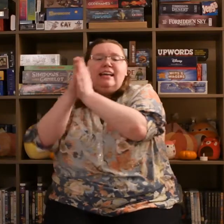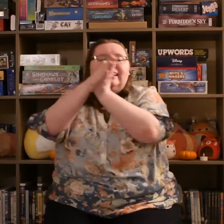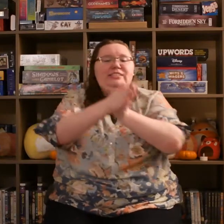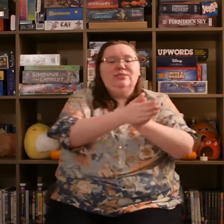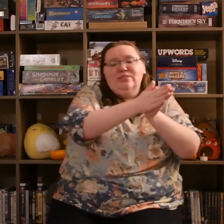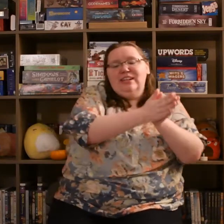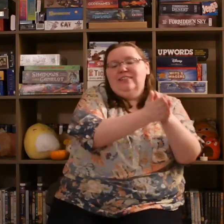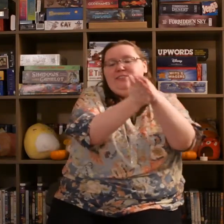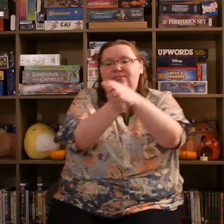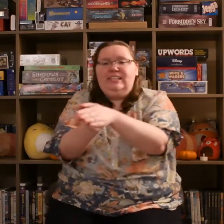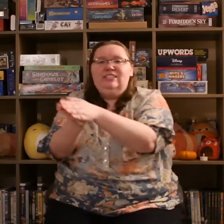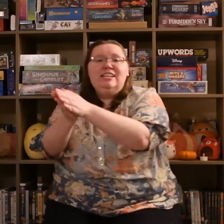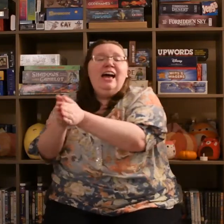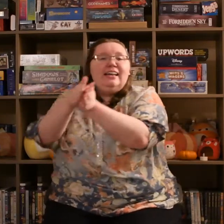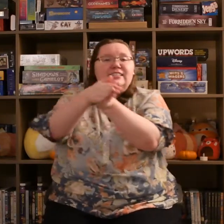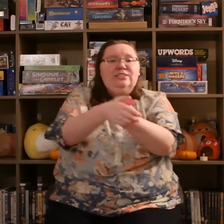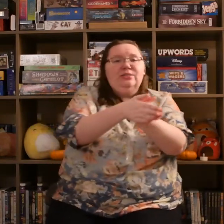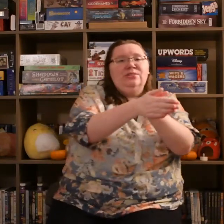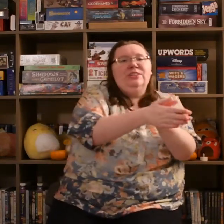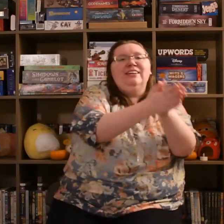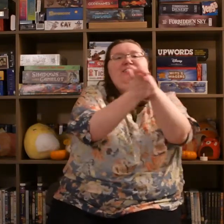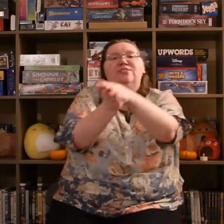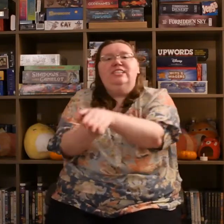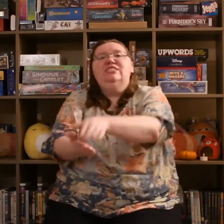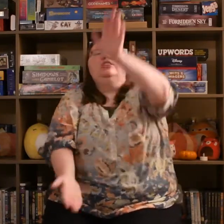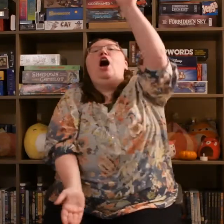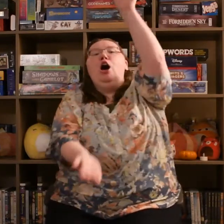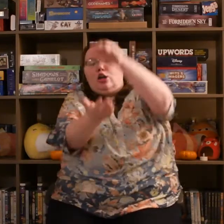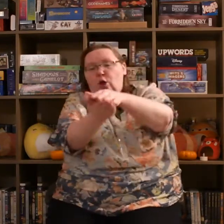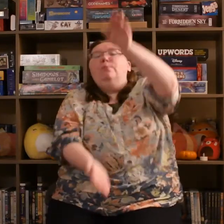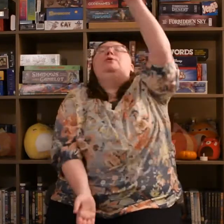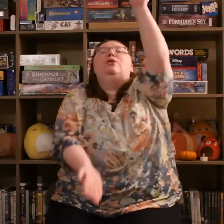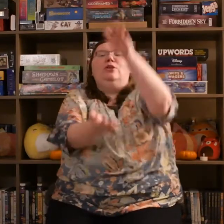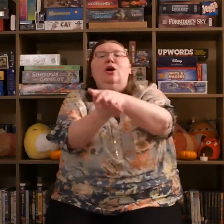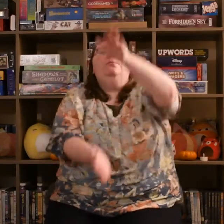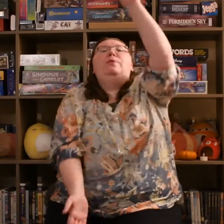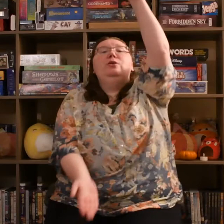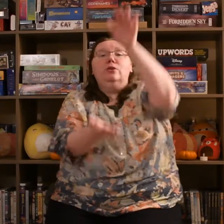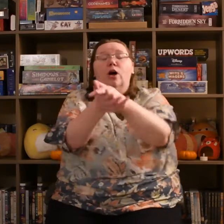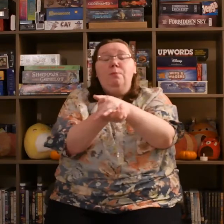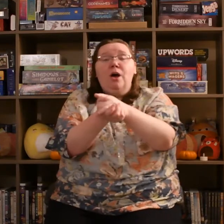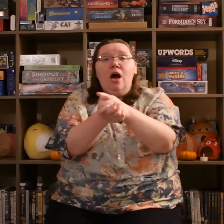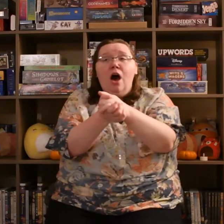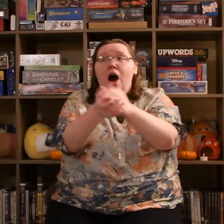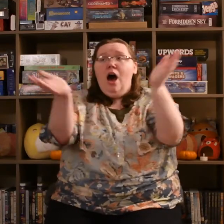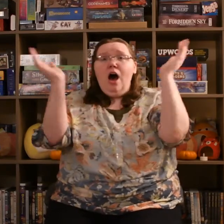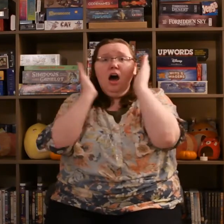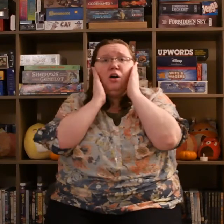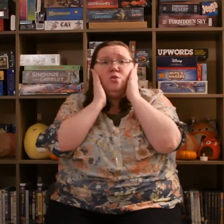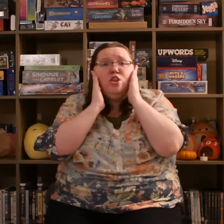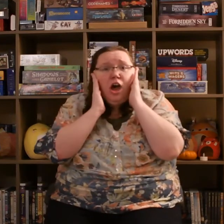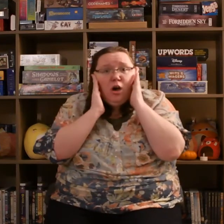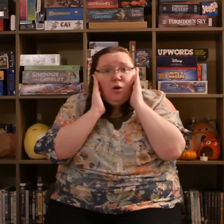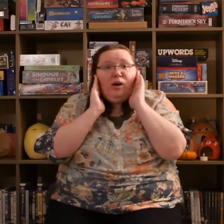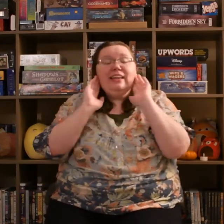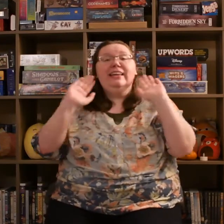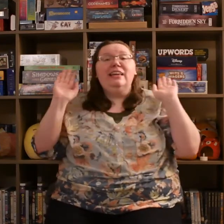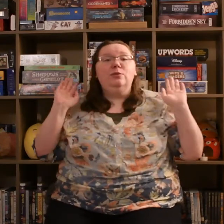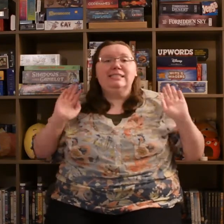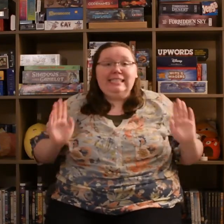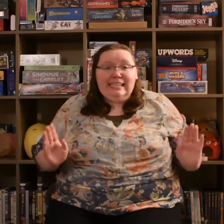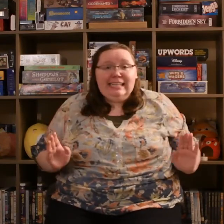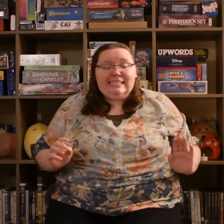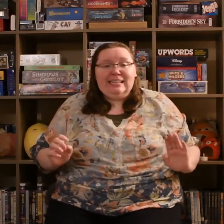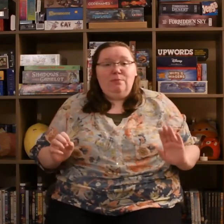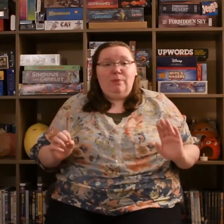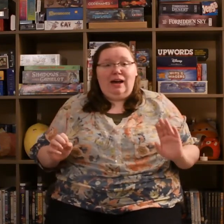A tuna fish, a tuna fish, Gulp, gulp, gulp. Oh no! It was eaten by...